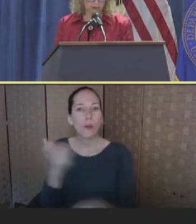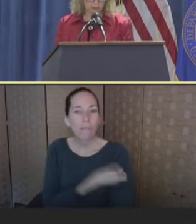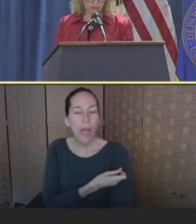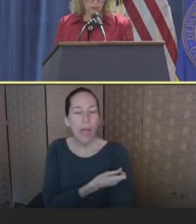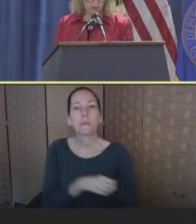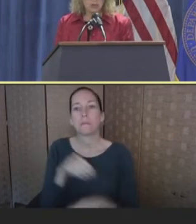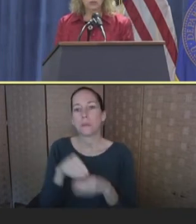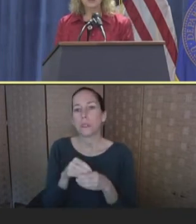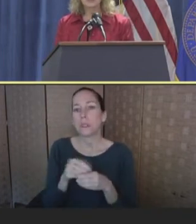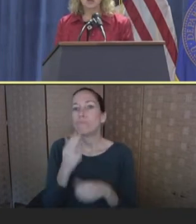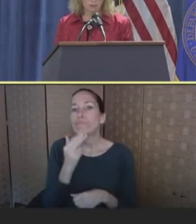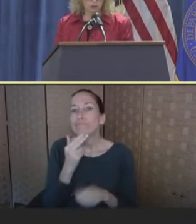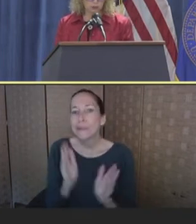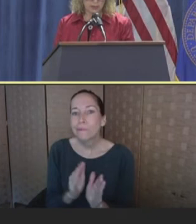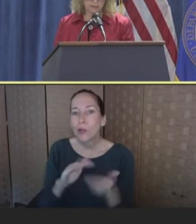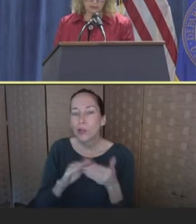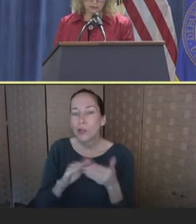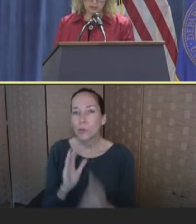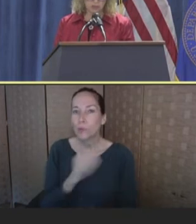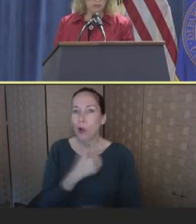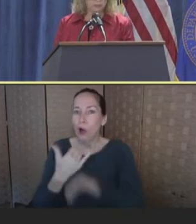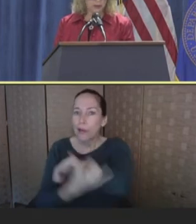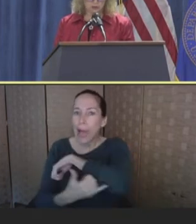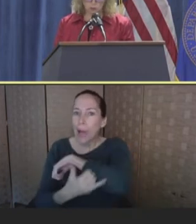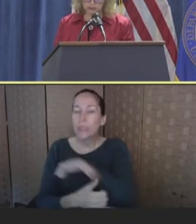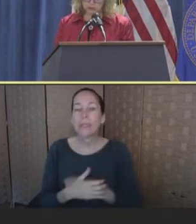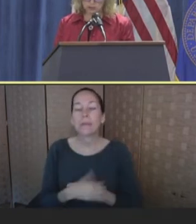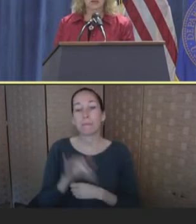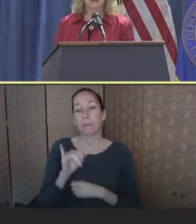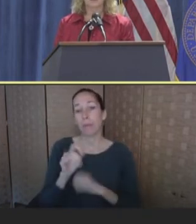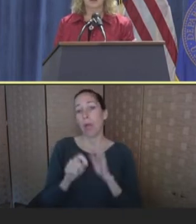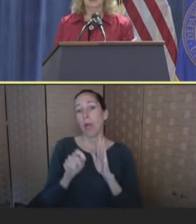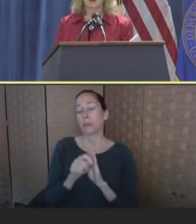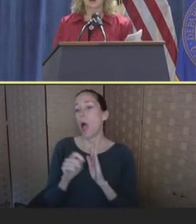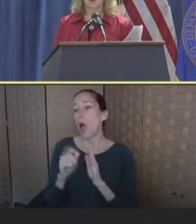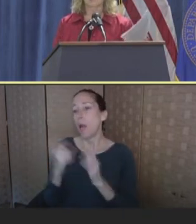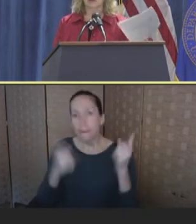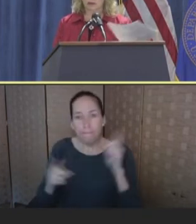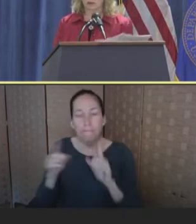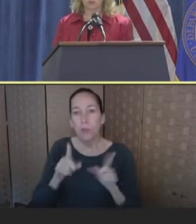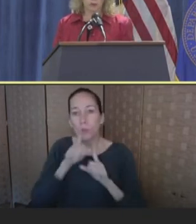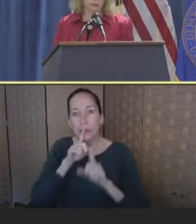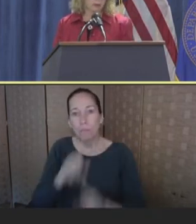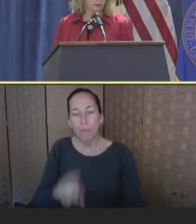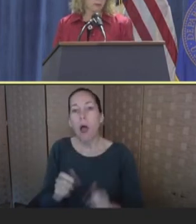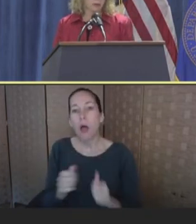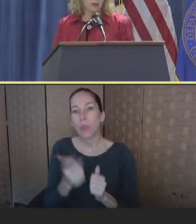So, at that time, a joint investigation and response was initiated by all three levels of public health.